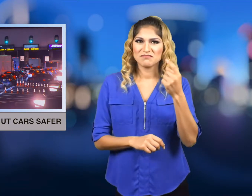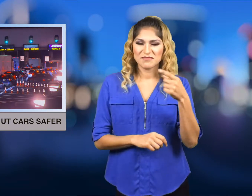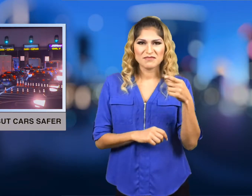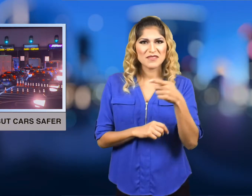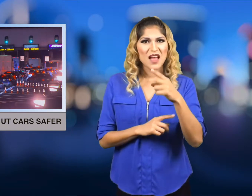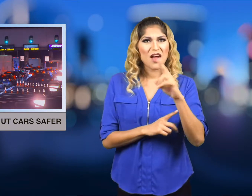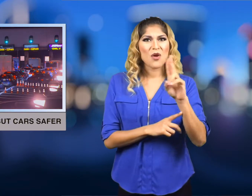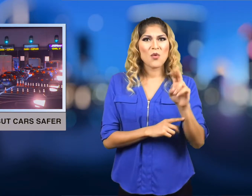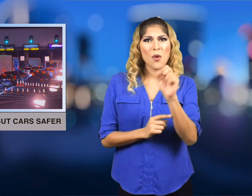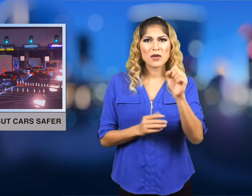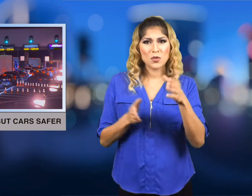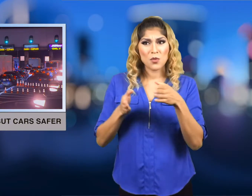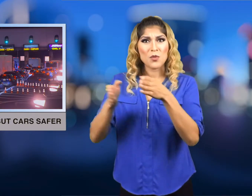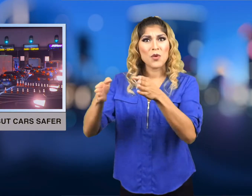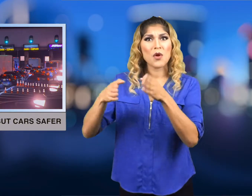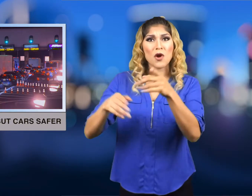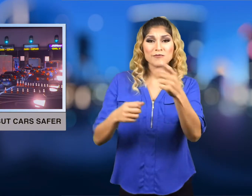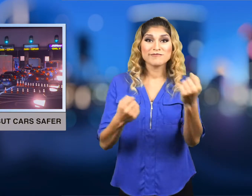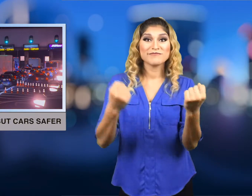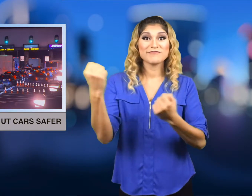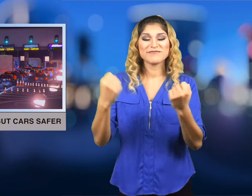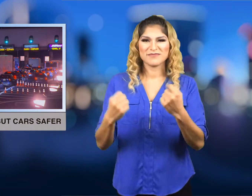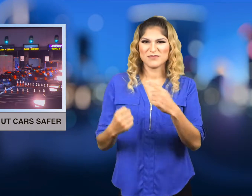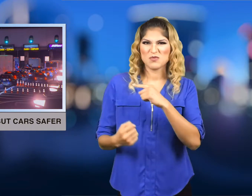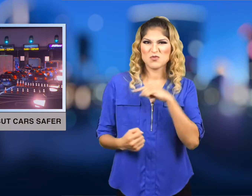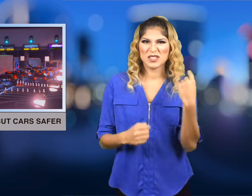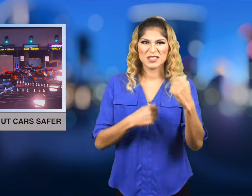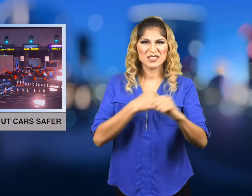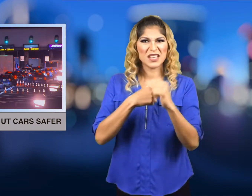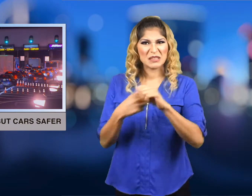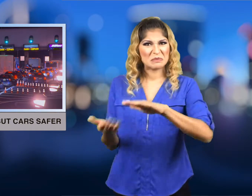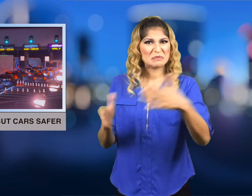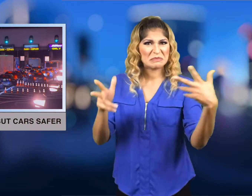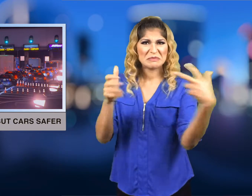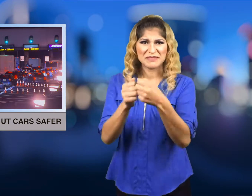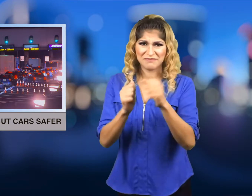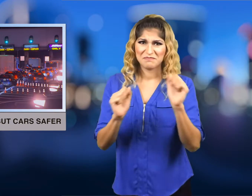but American roads are deadlier. The NHTSA says in